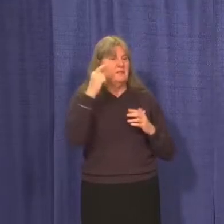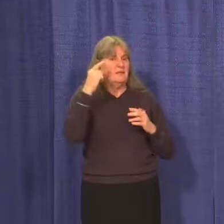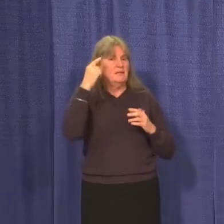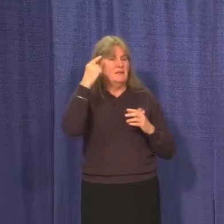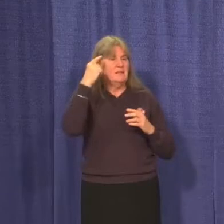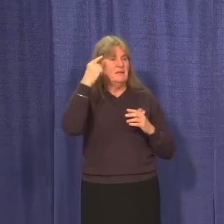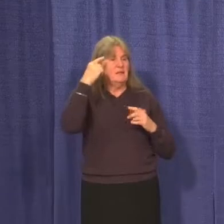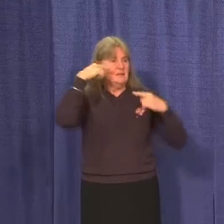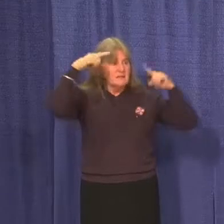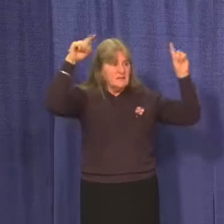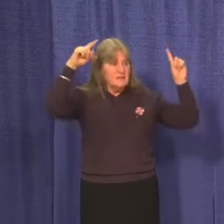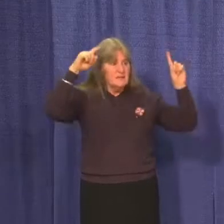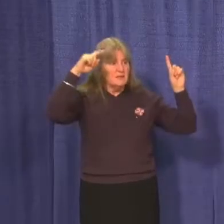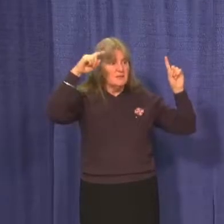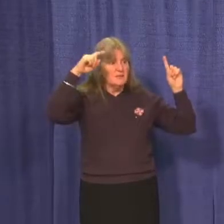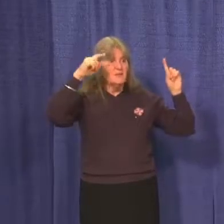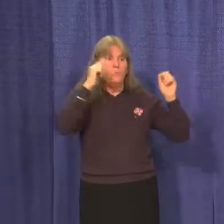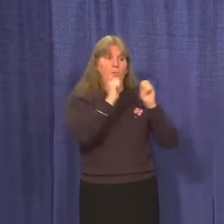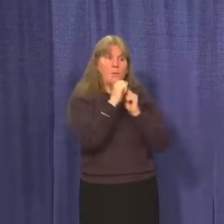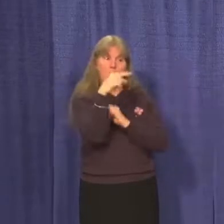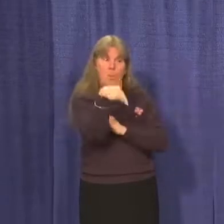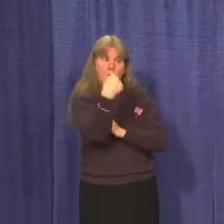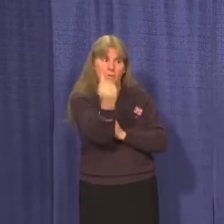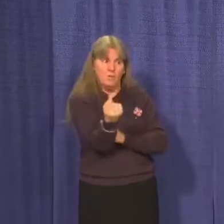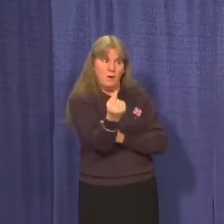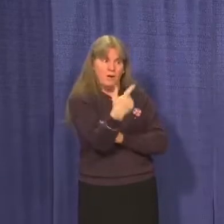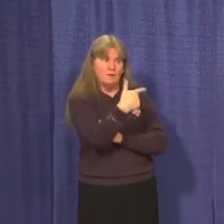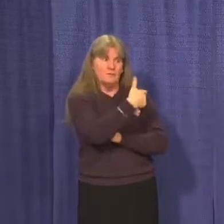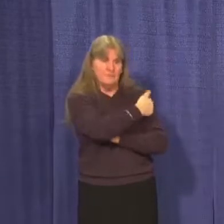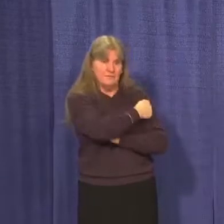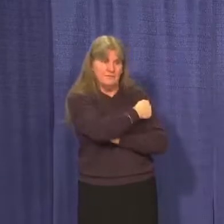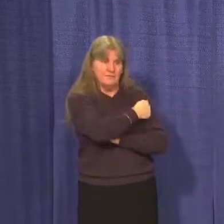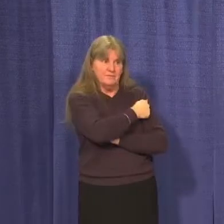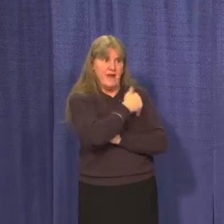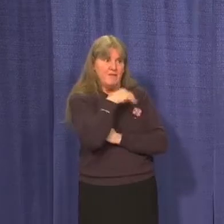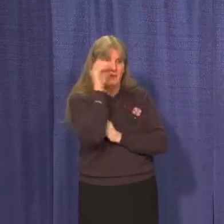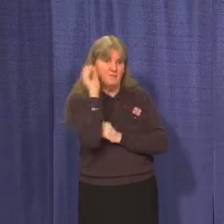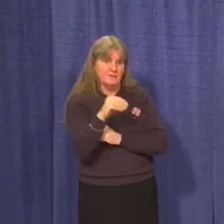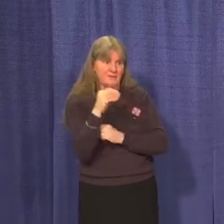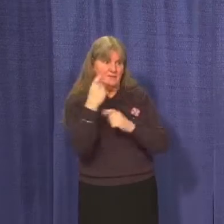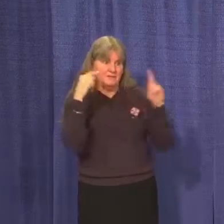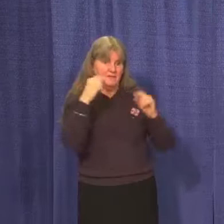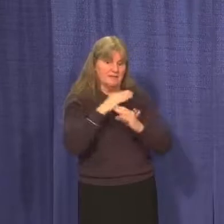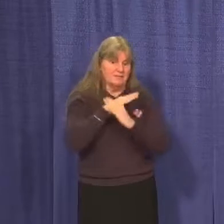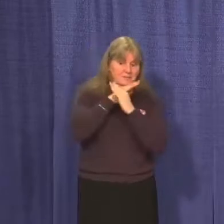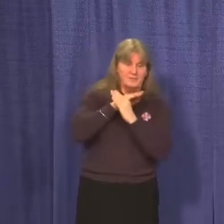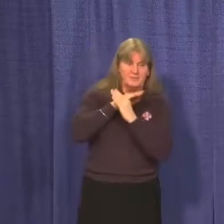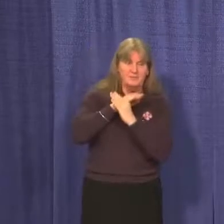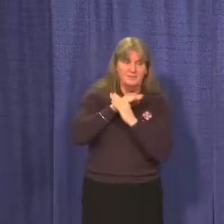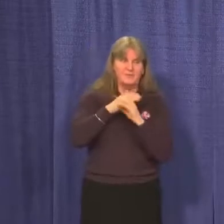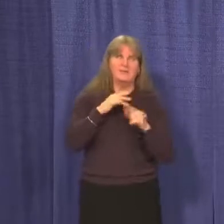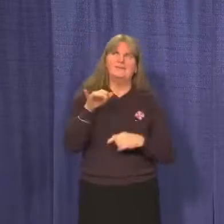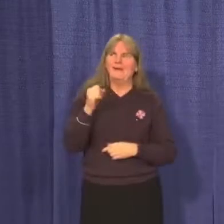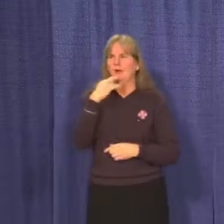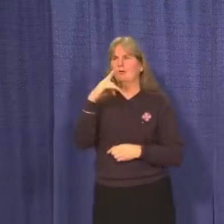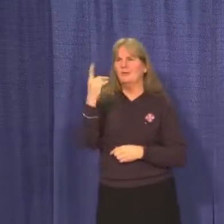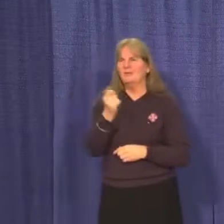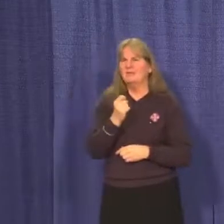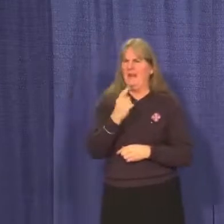against COVID-19? Yeah, that is a great question, and it is kind of a complicated one.